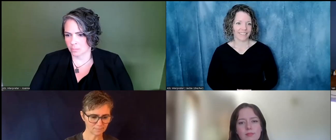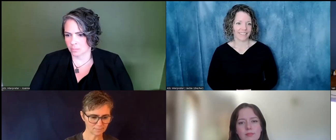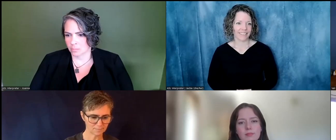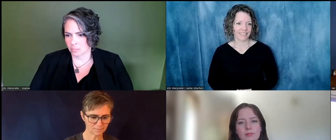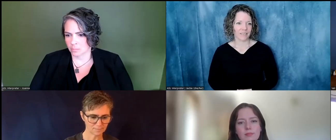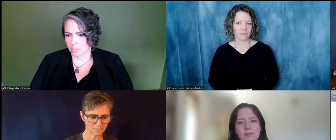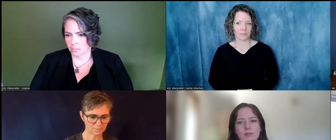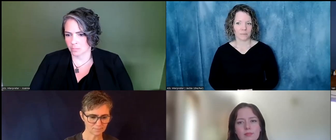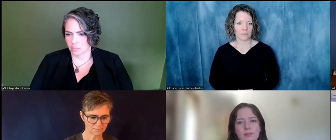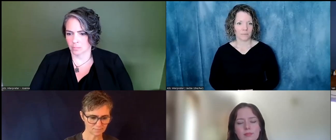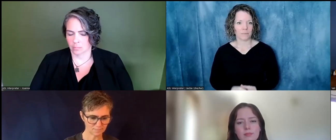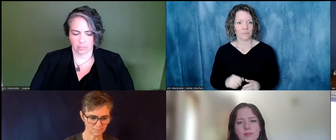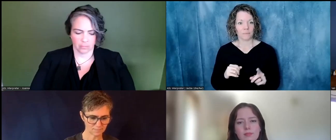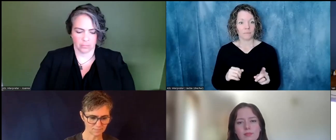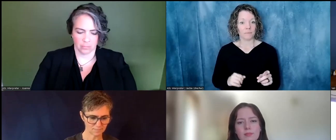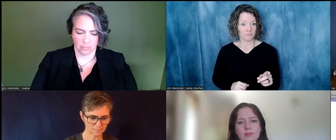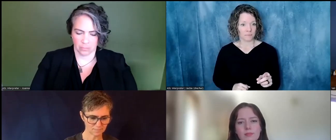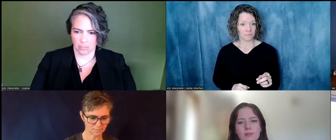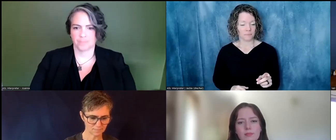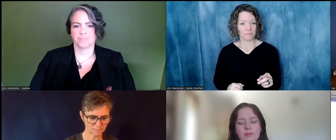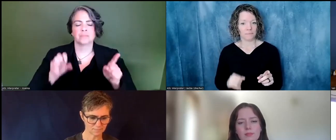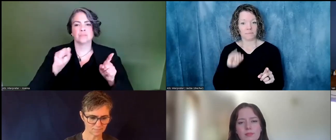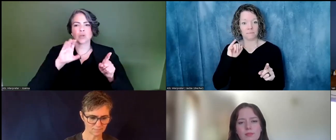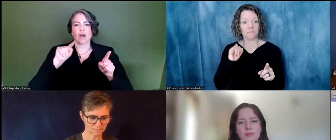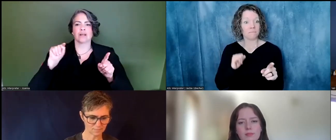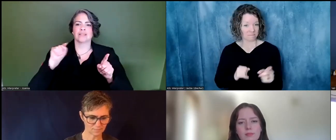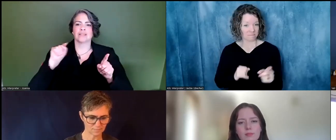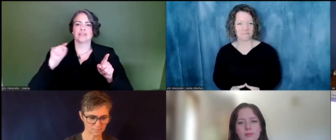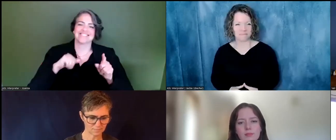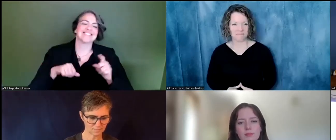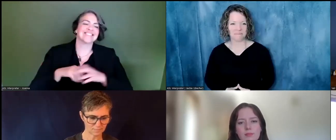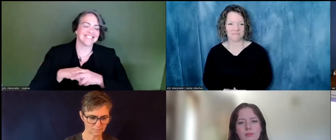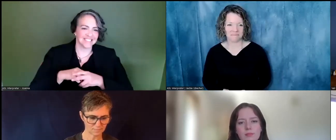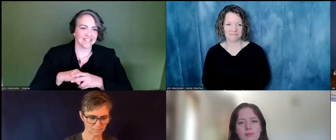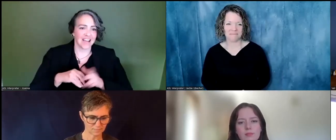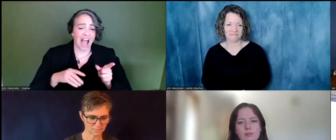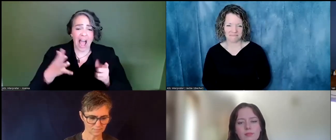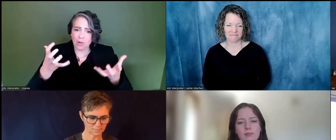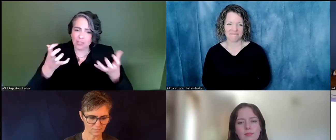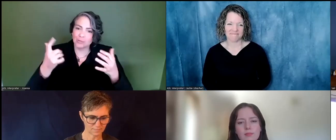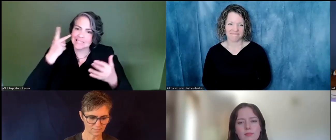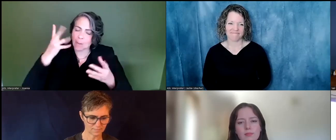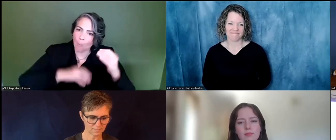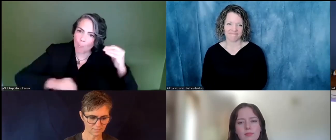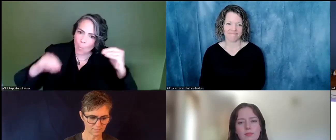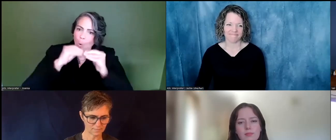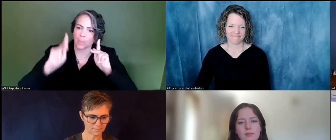lived experience working everywhere services are delivered, and not just like one or two people.